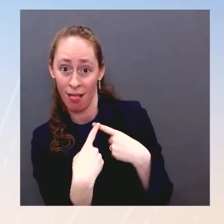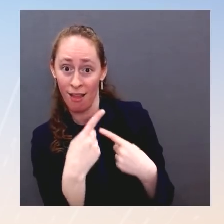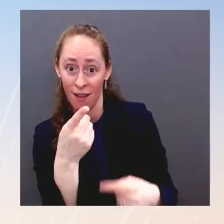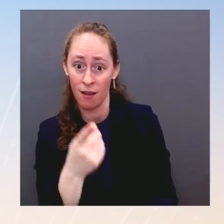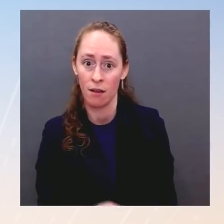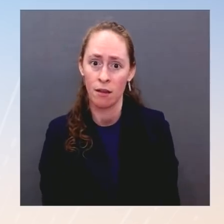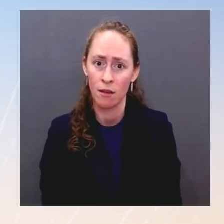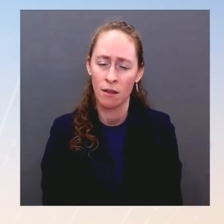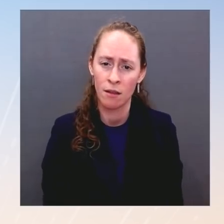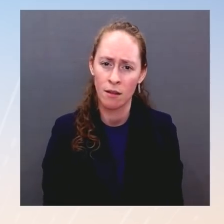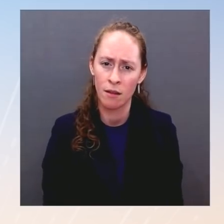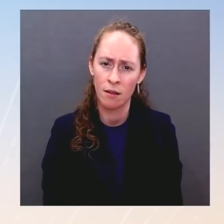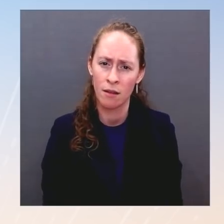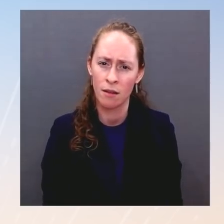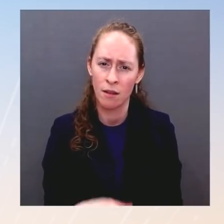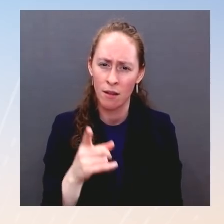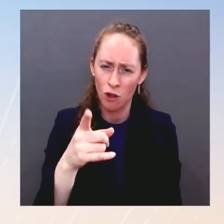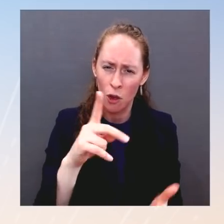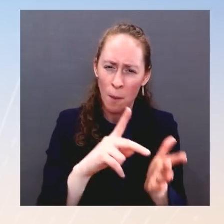allowing -- you know, opening up drilling again,